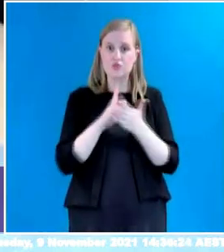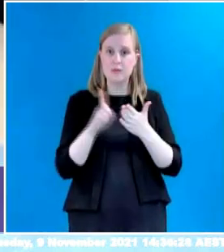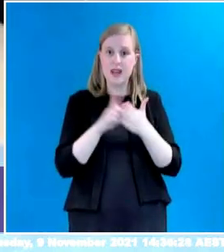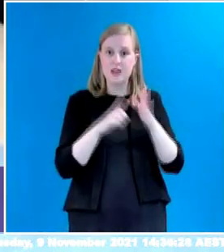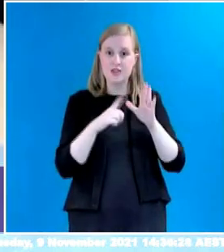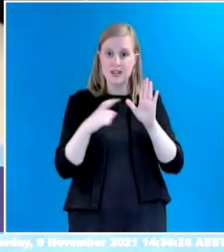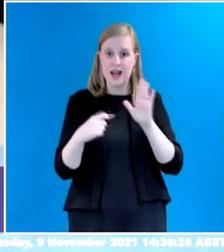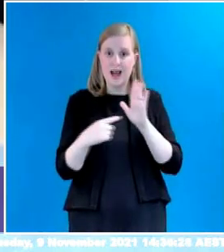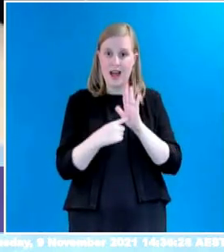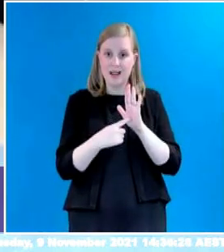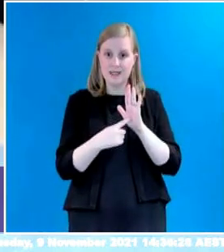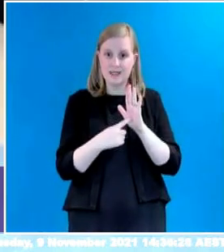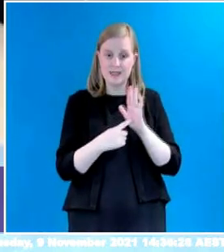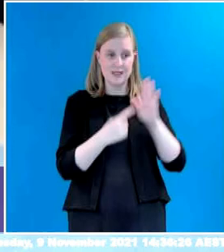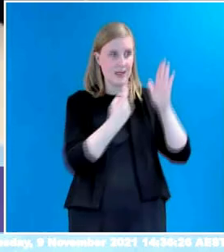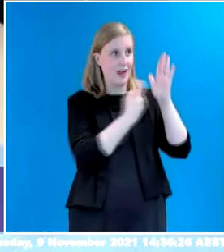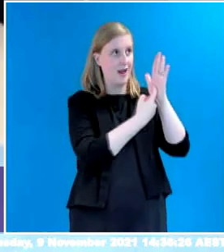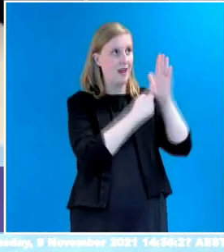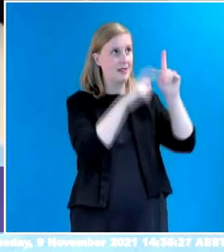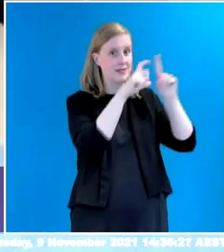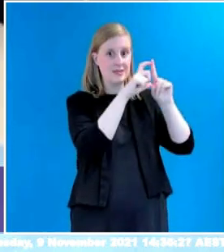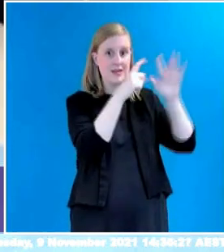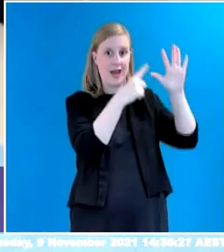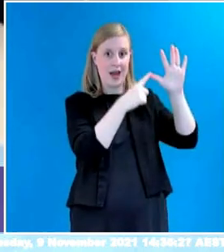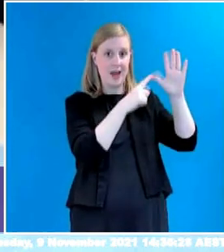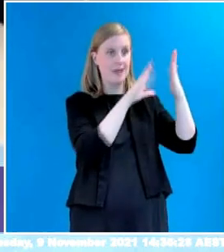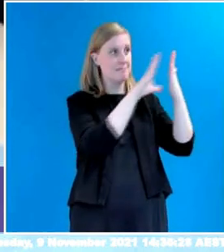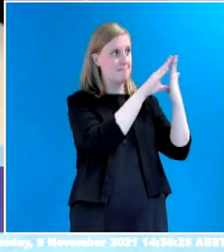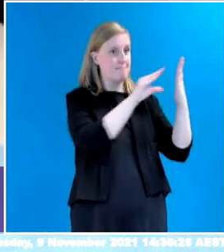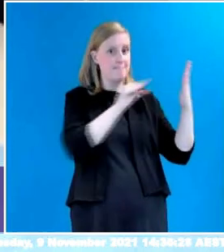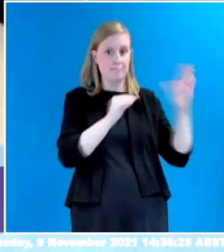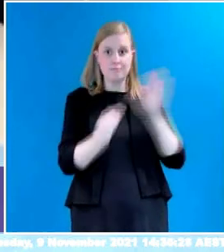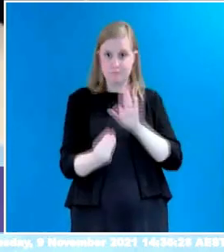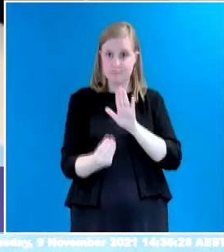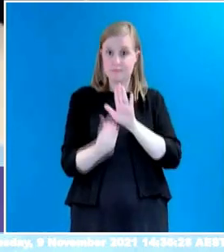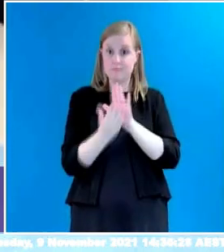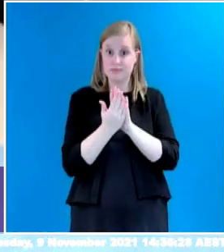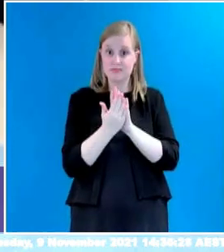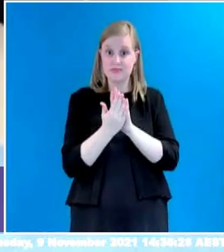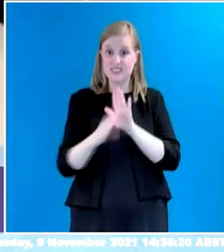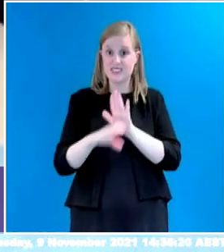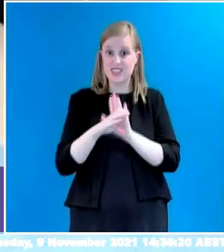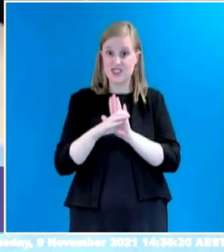the back of the RDA. So we have had examples of that process and that is why I'm asking, do you take